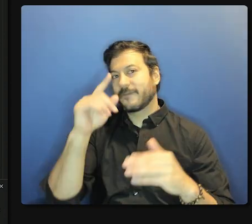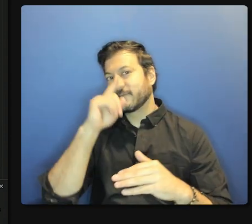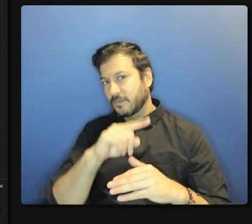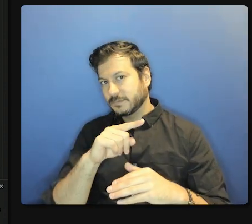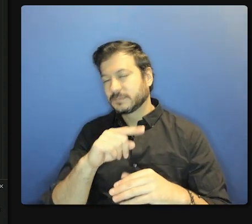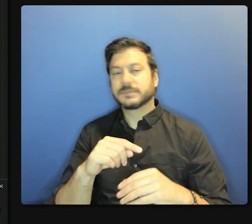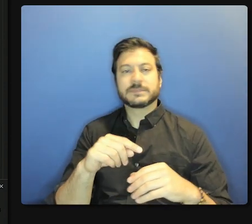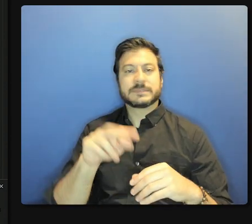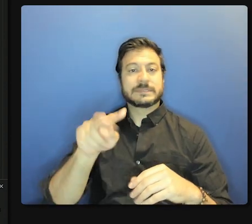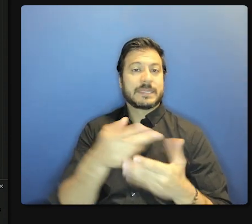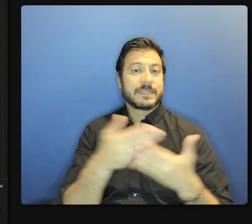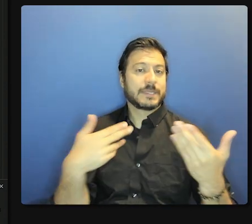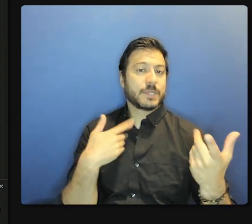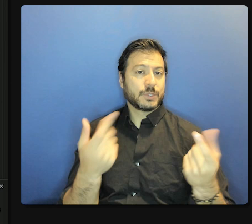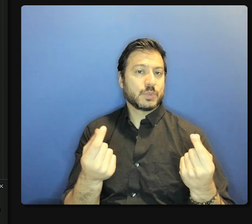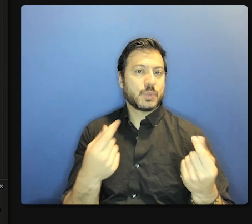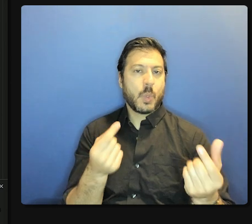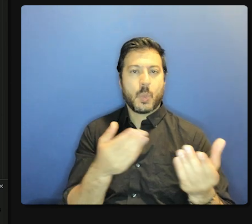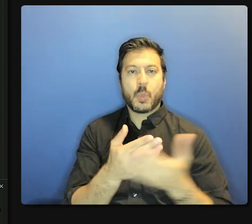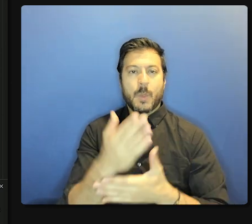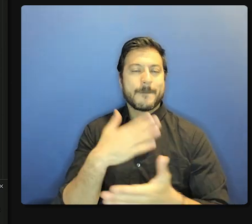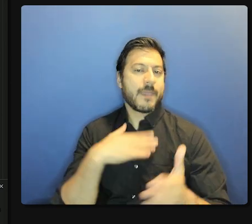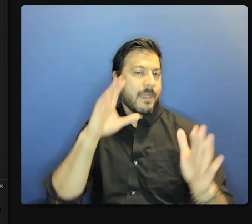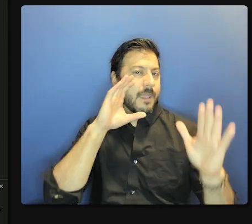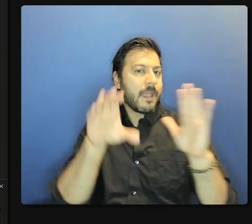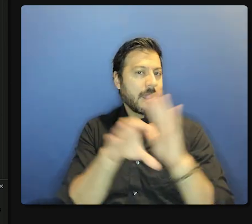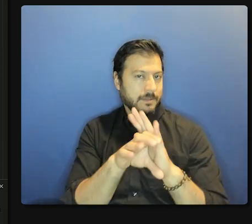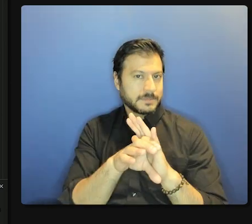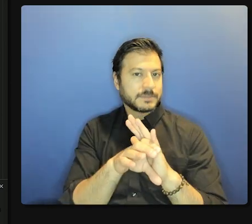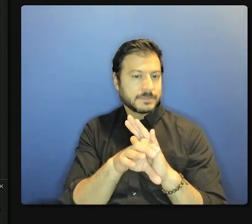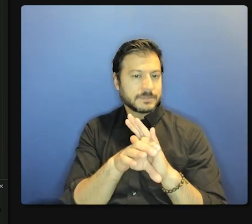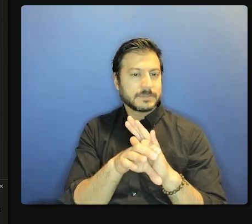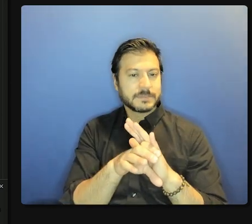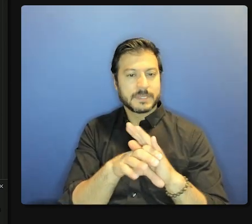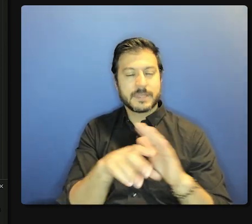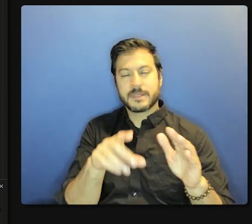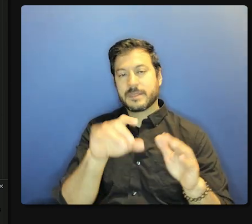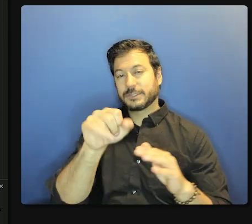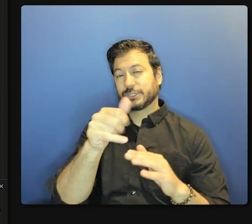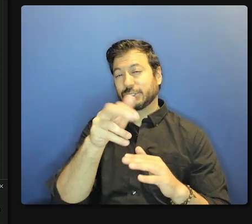The second thing I need to do is go to Icons at JSON file.